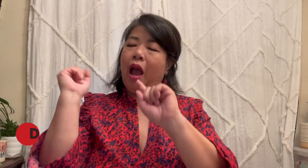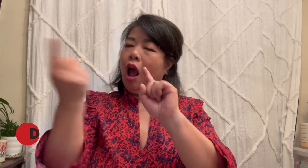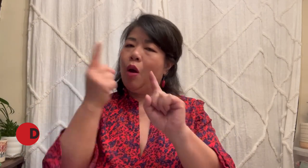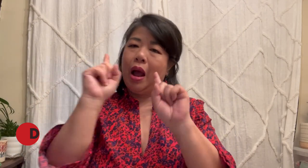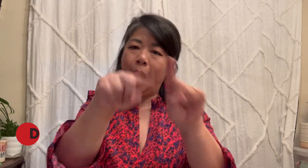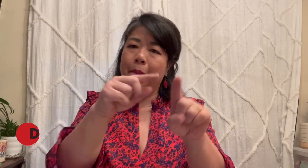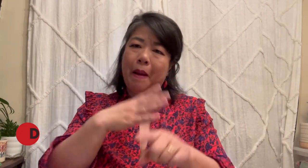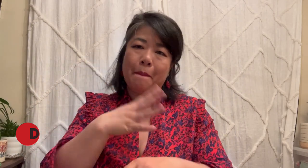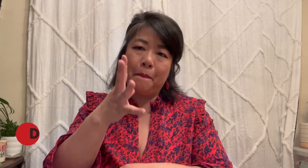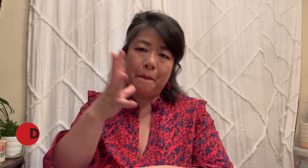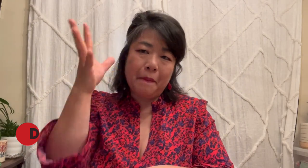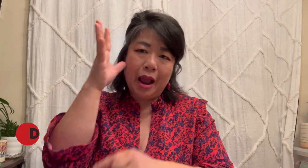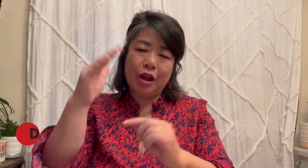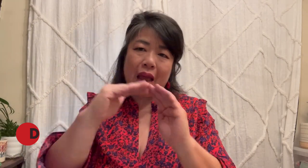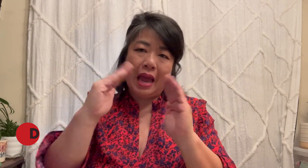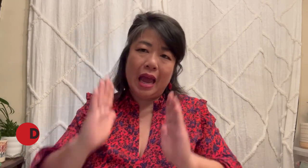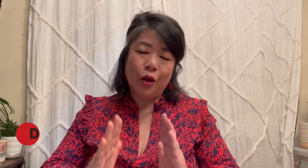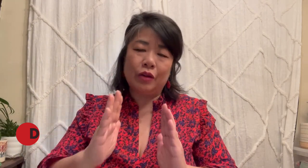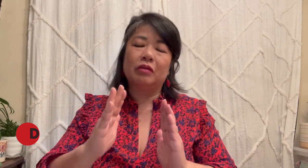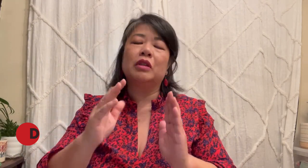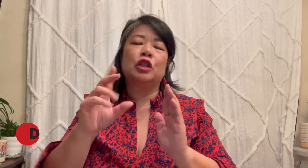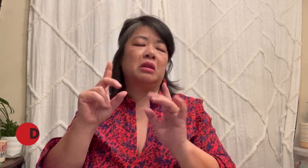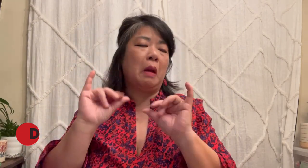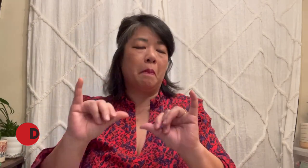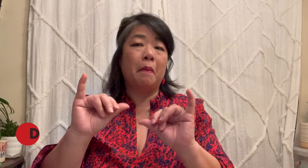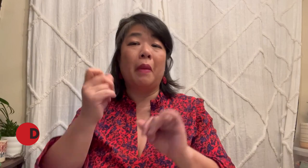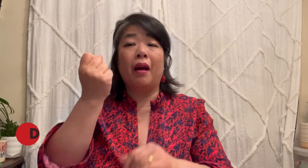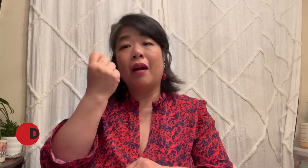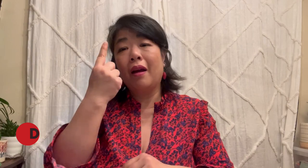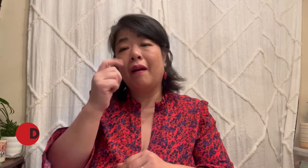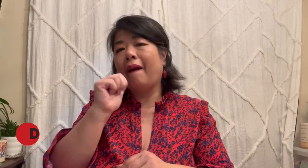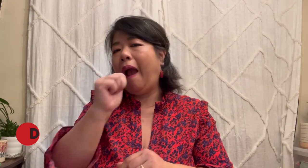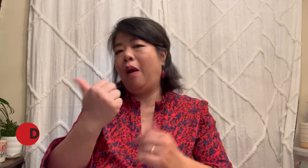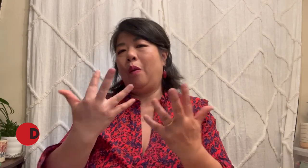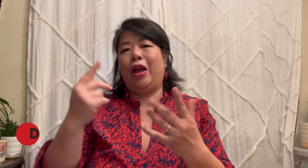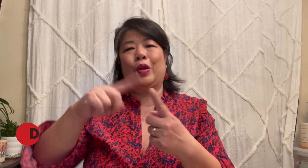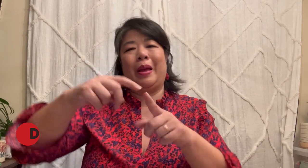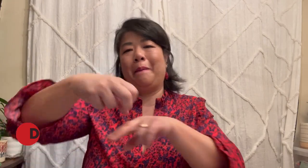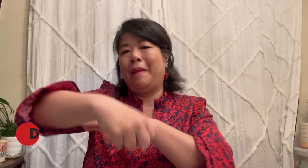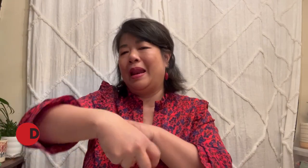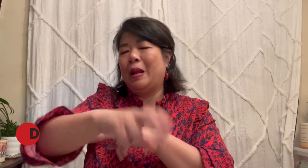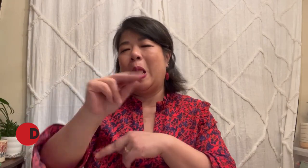We do not always go to my parents’ house and we do not always wait